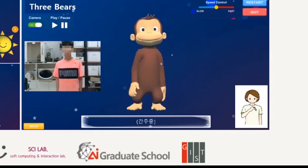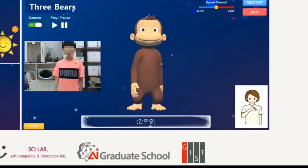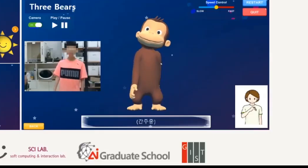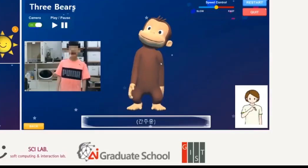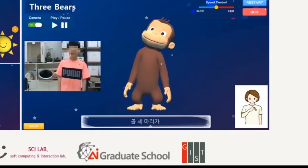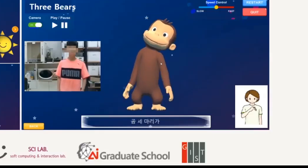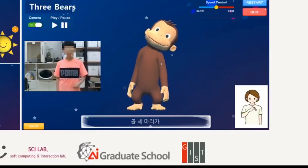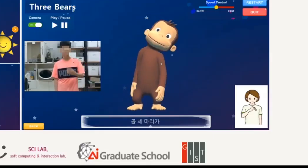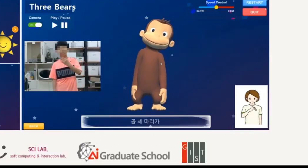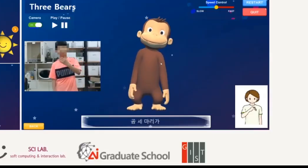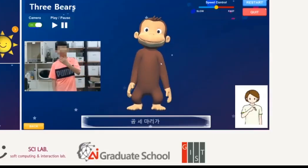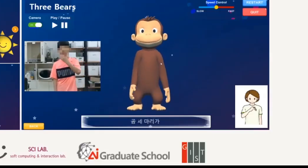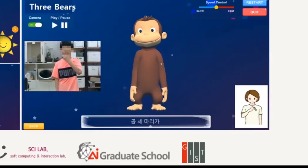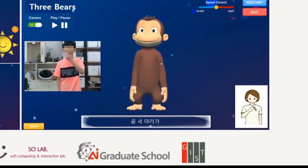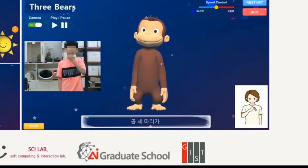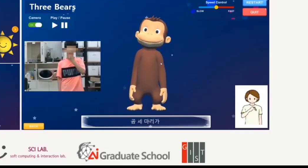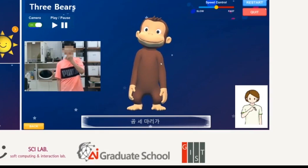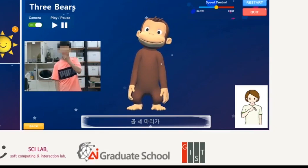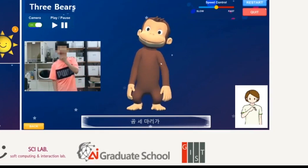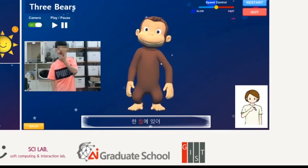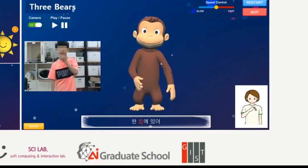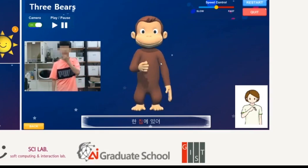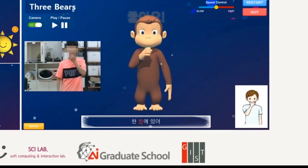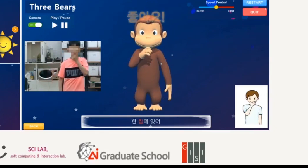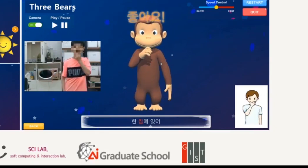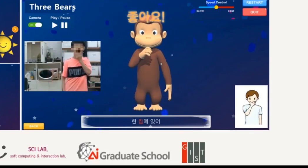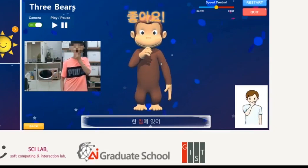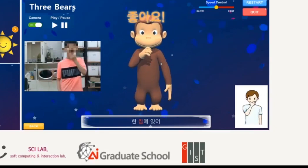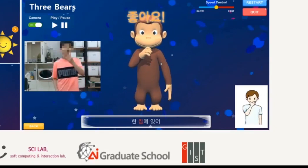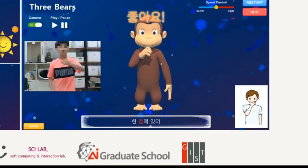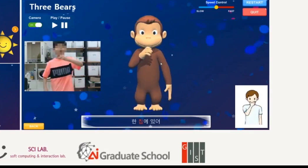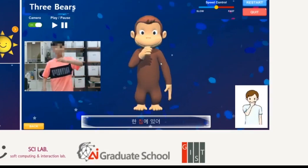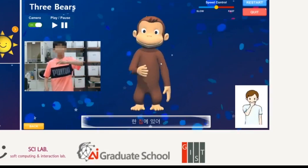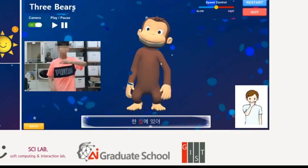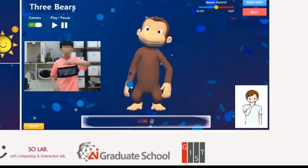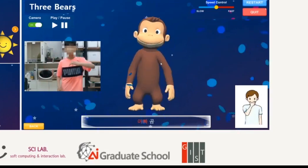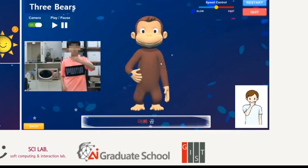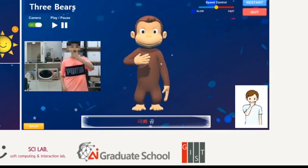this paper is about the Sondam Rhythm game, a gesture-based rhythm game